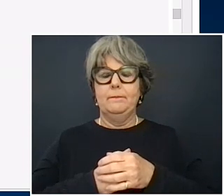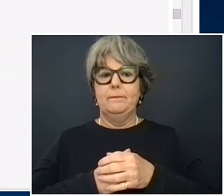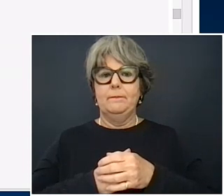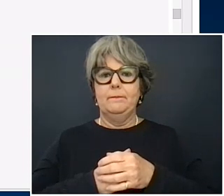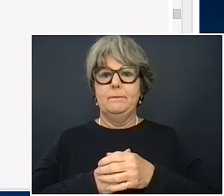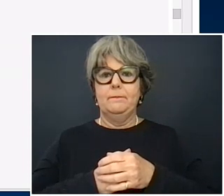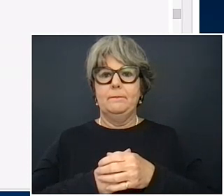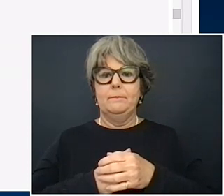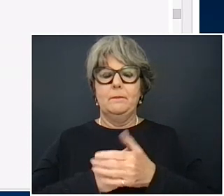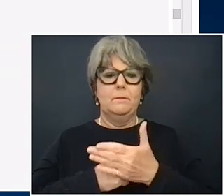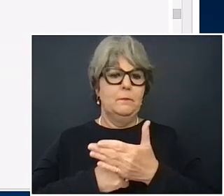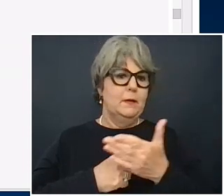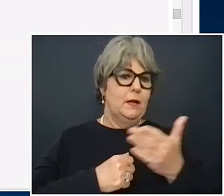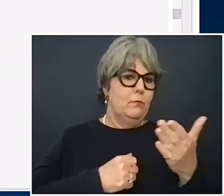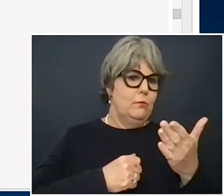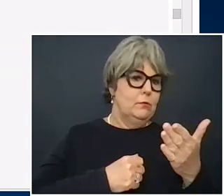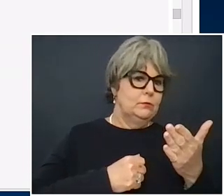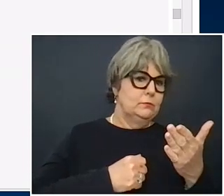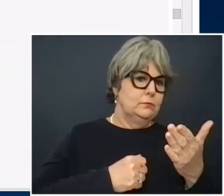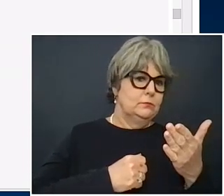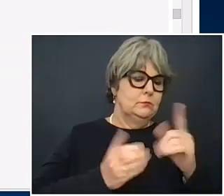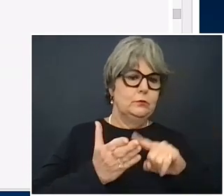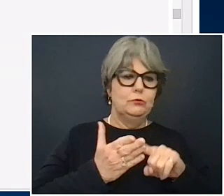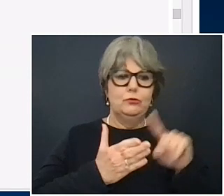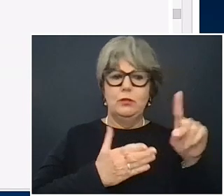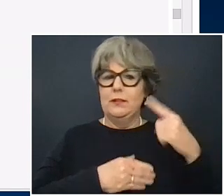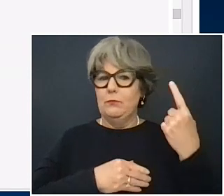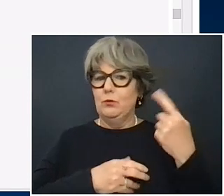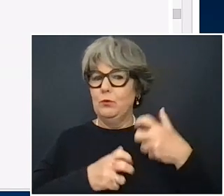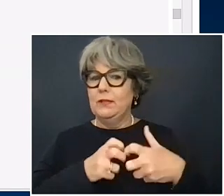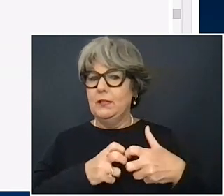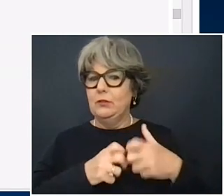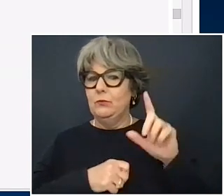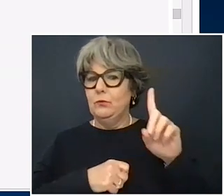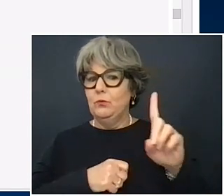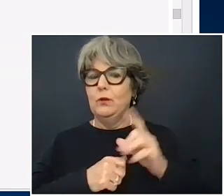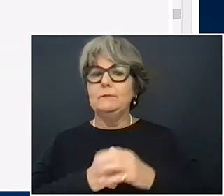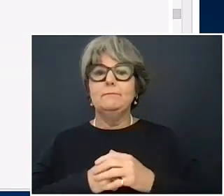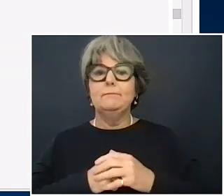that. But I think that was the only issue there. Herman, and I'm done.